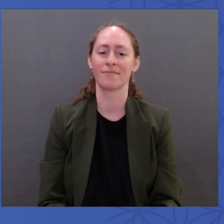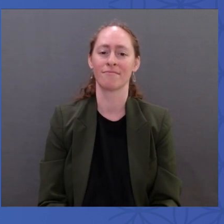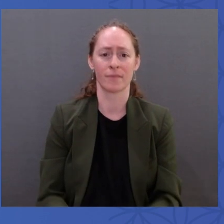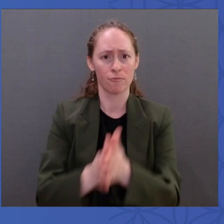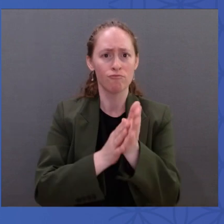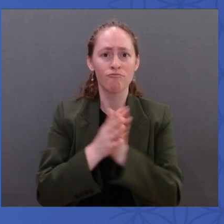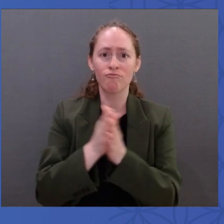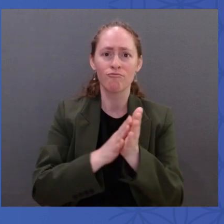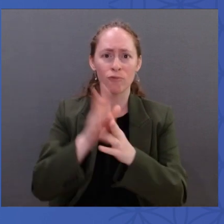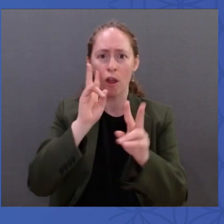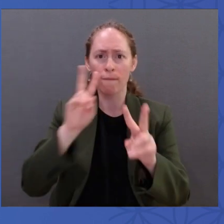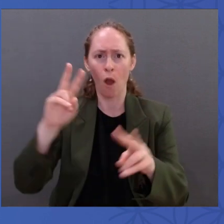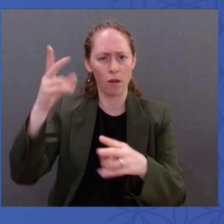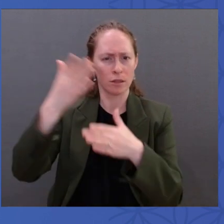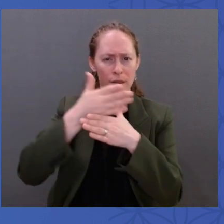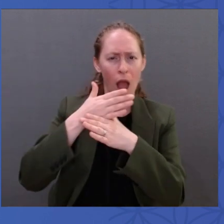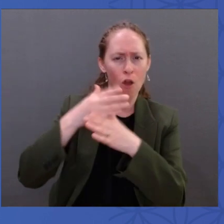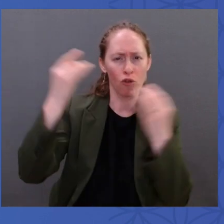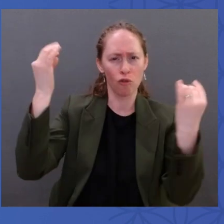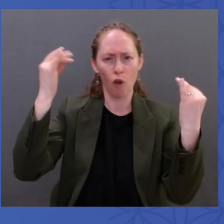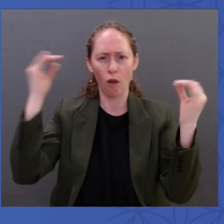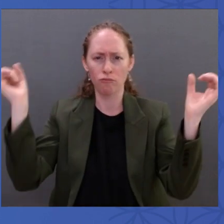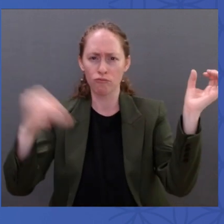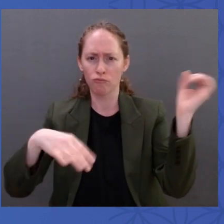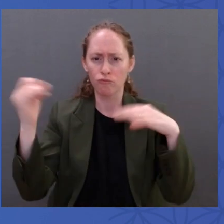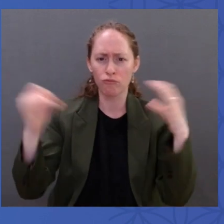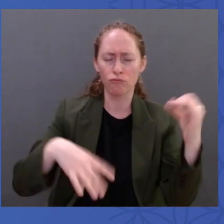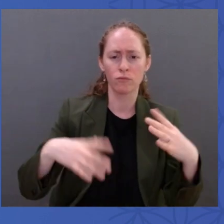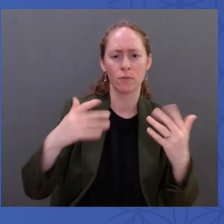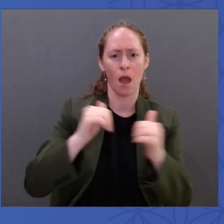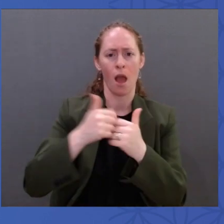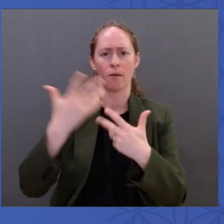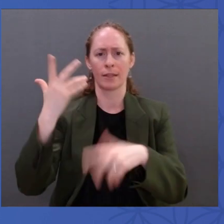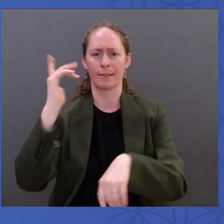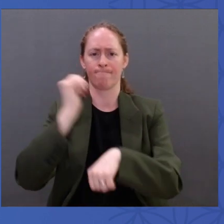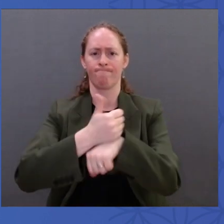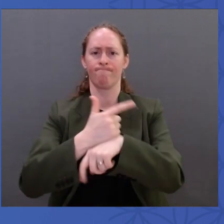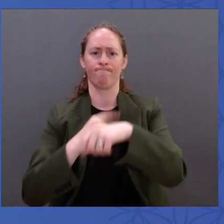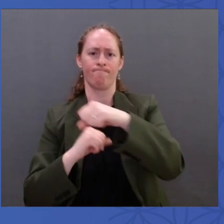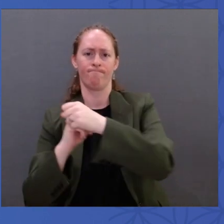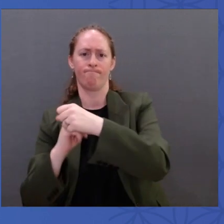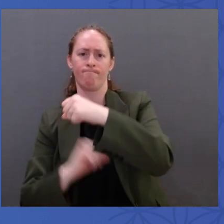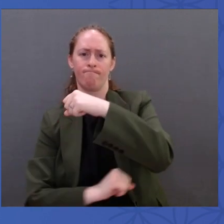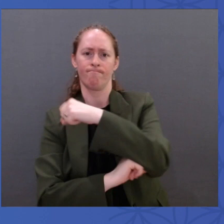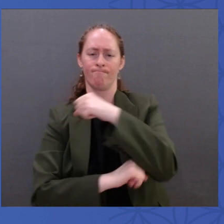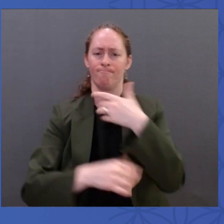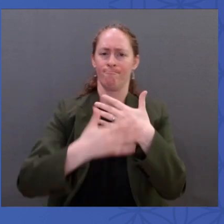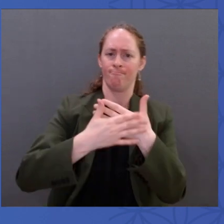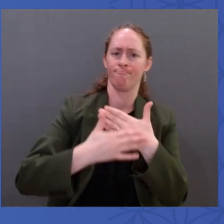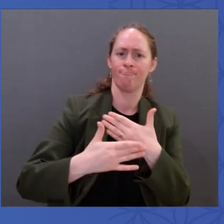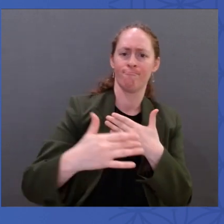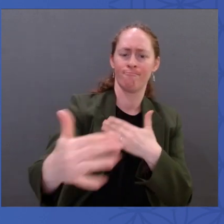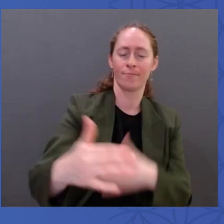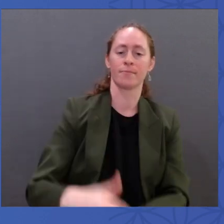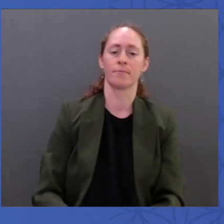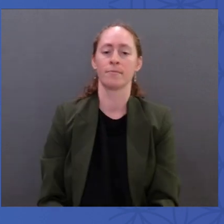is truly beneficial to all peoples. After all, the people are the center, the object, the purpose and the driver for development